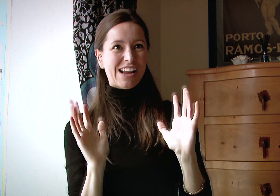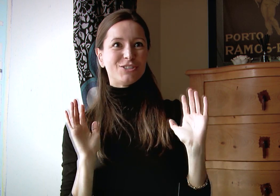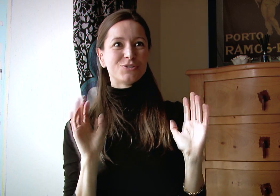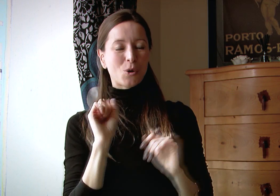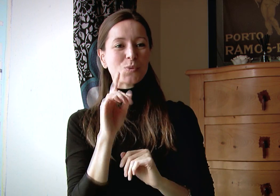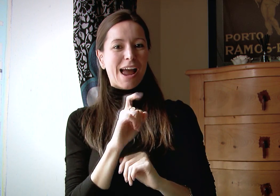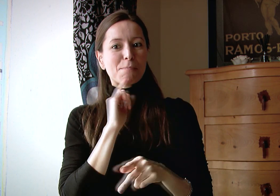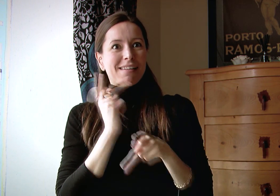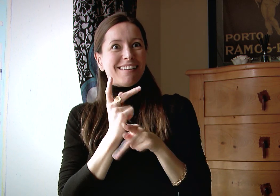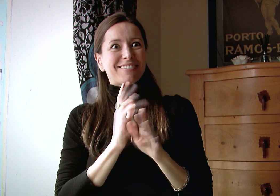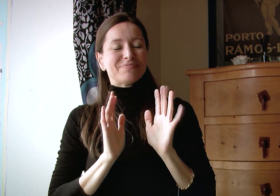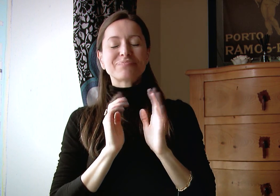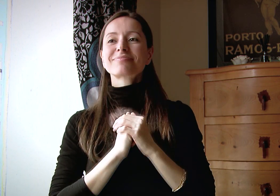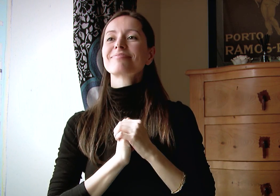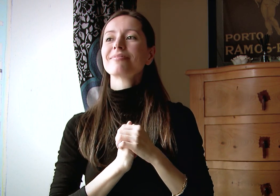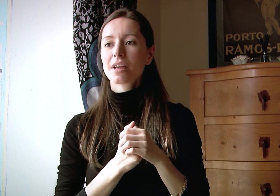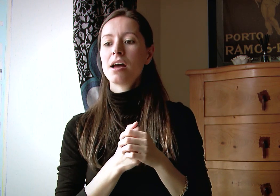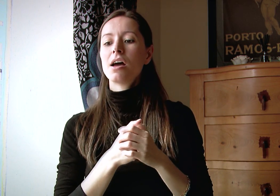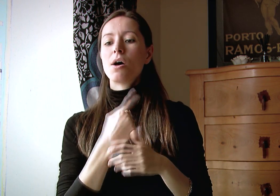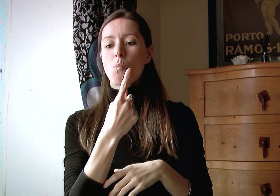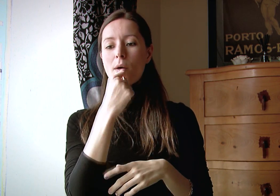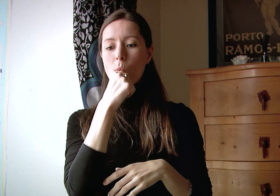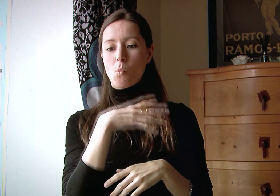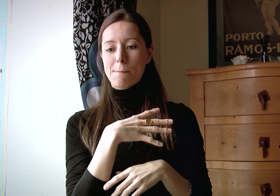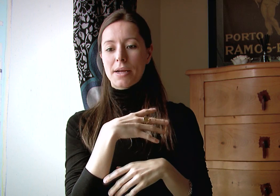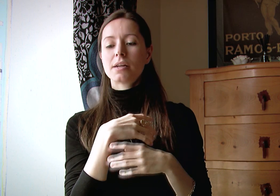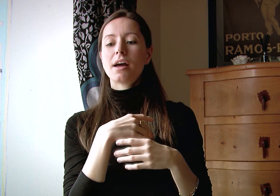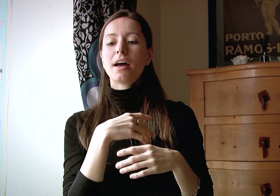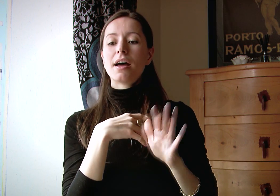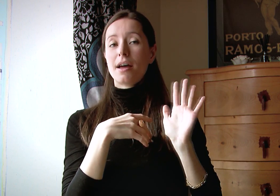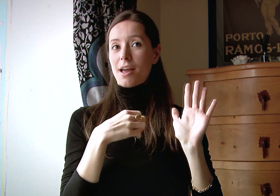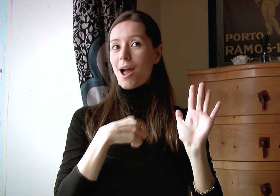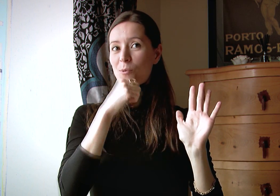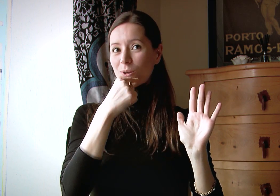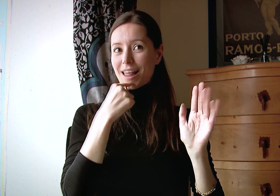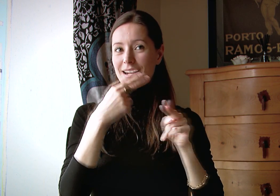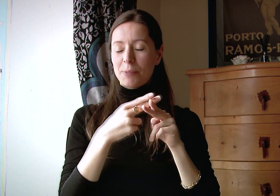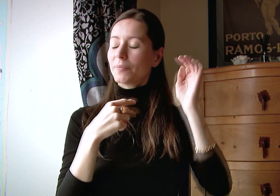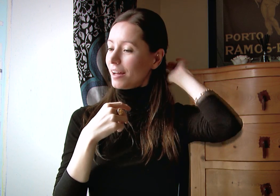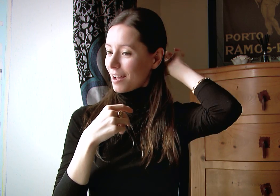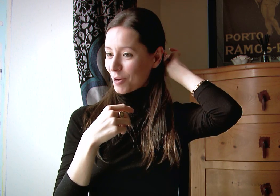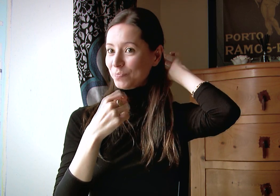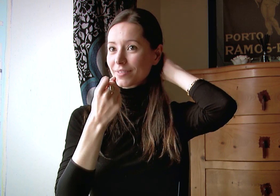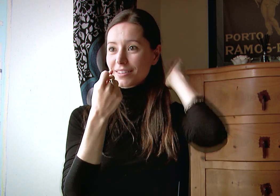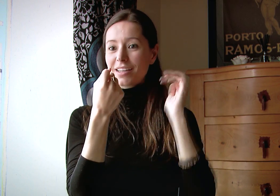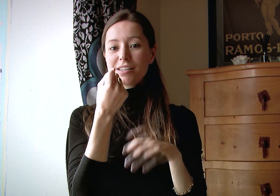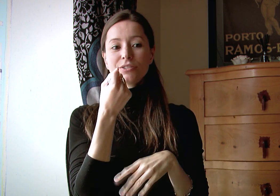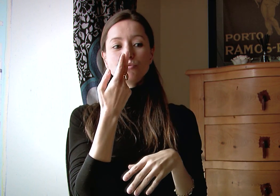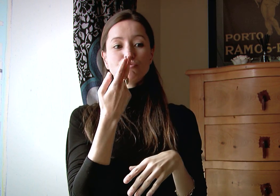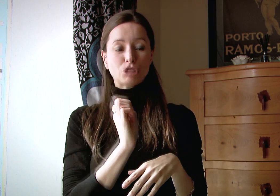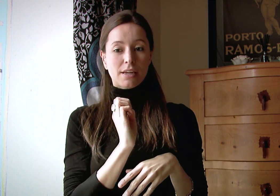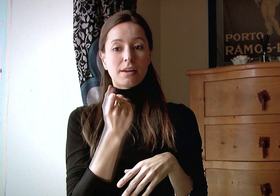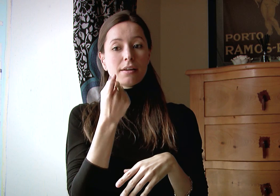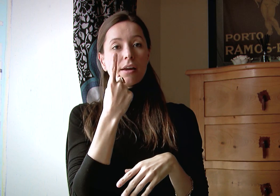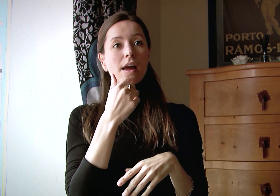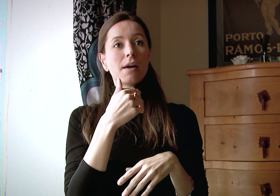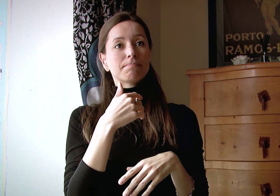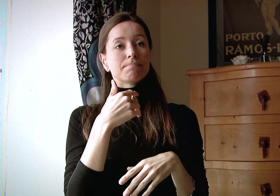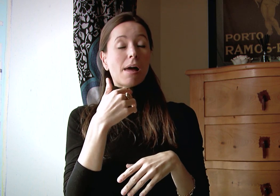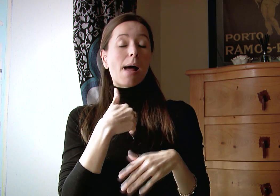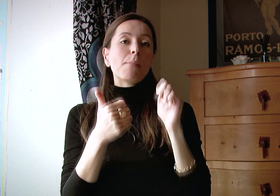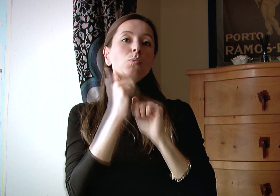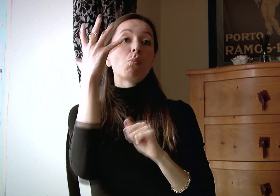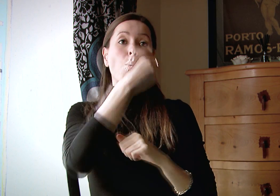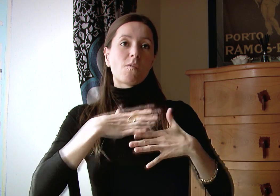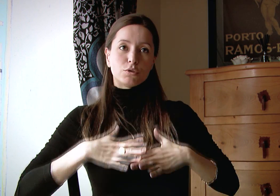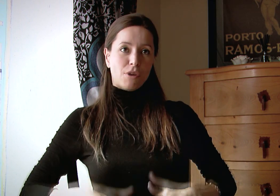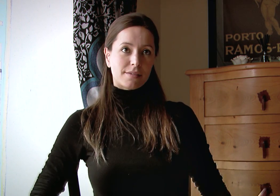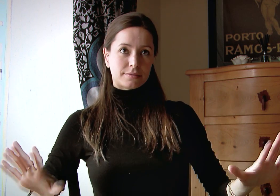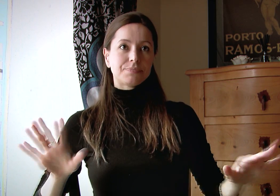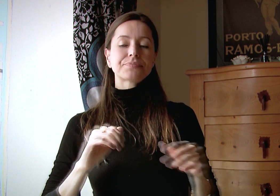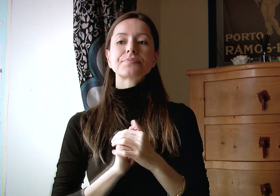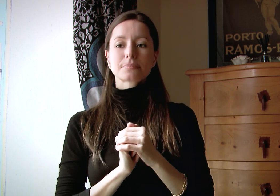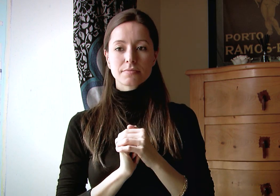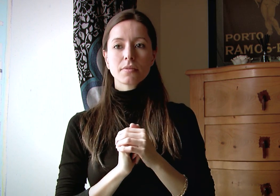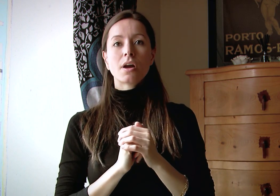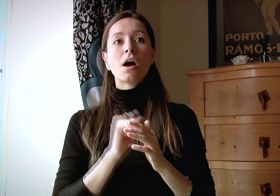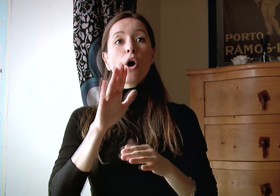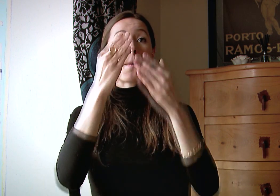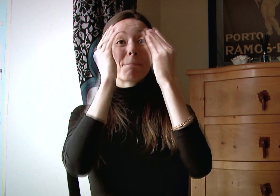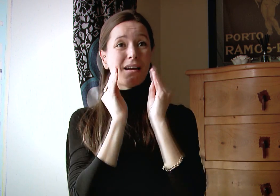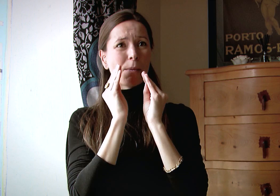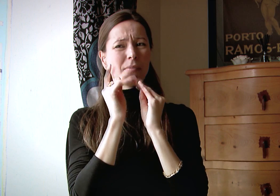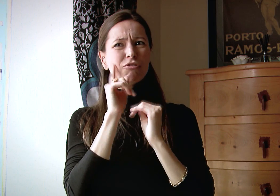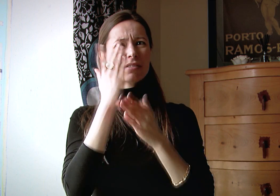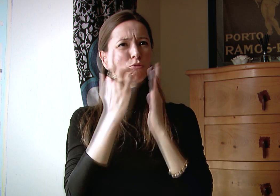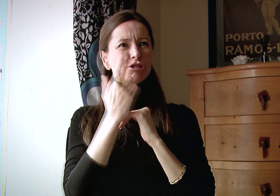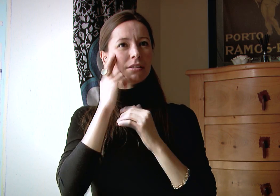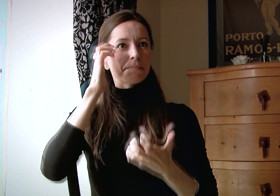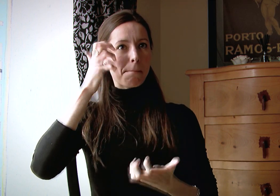had to be careful. One woman - and I won't say who - she had the most beautiful dress. Her makeup, for some reason, didn't